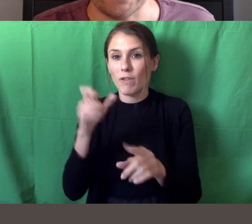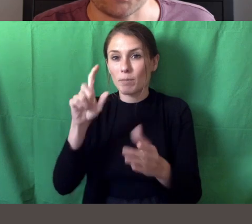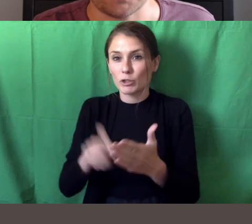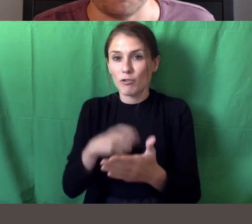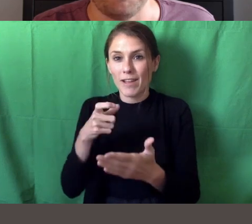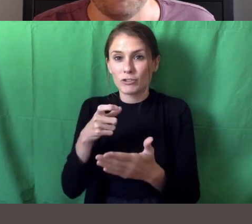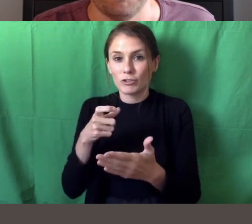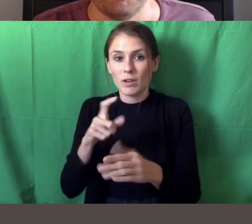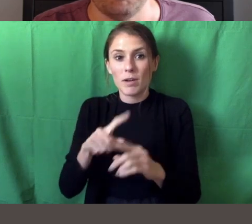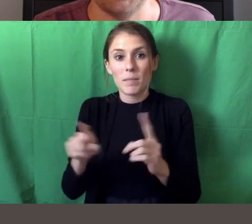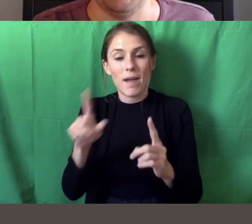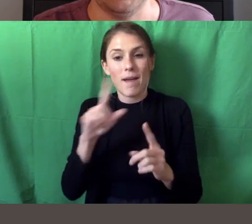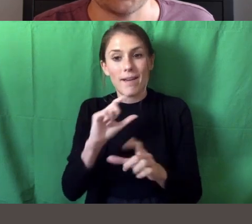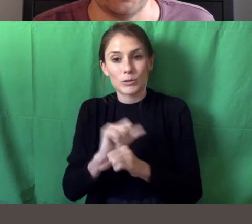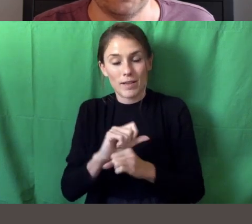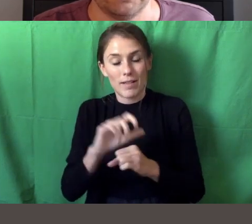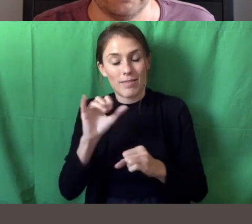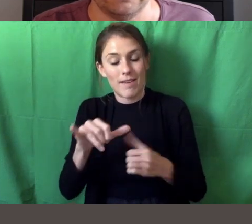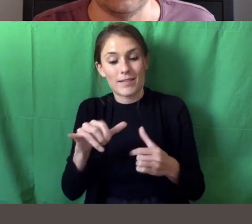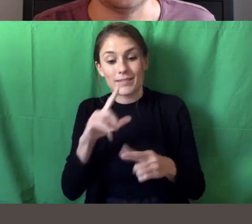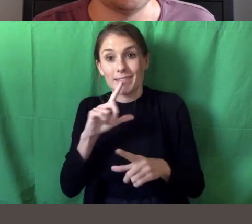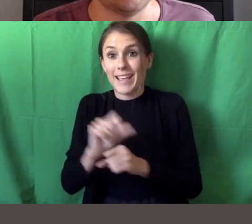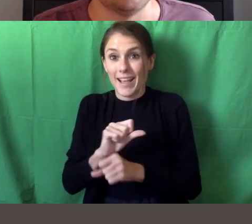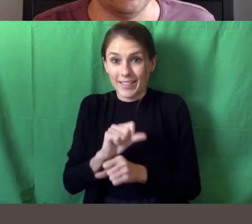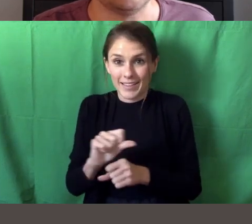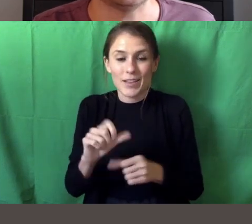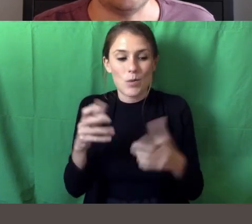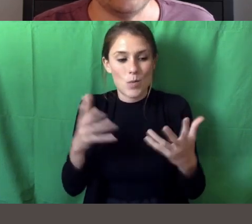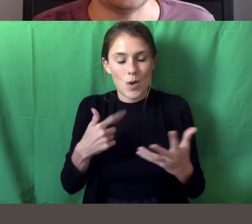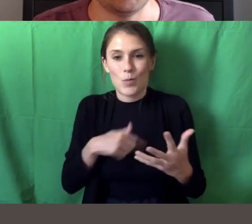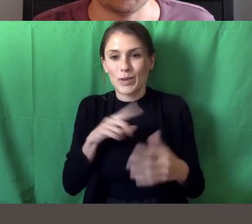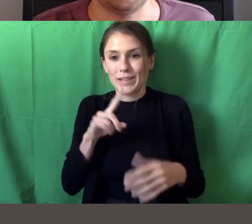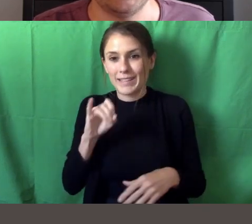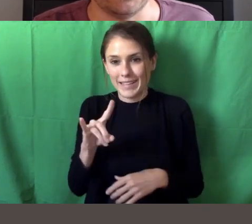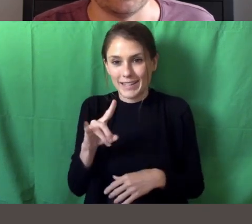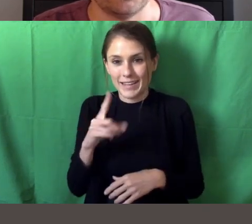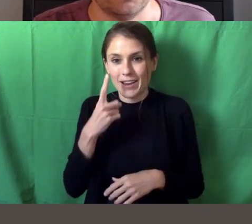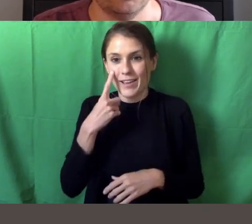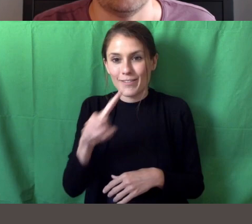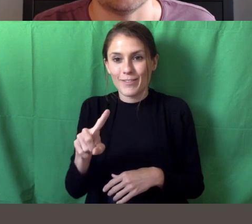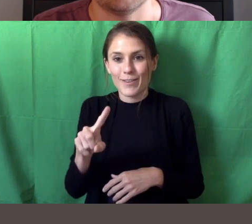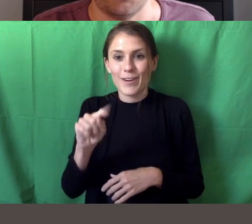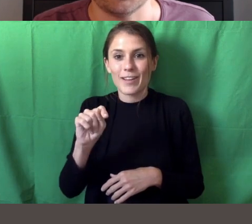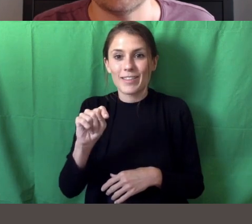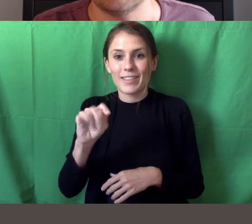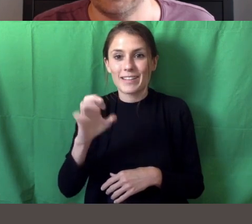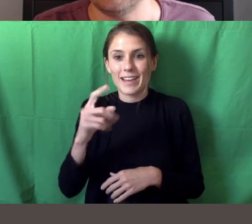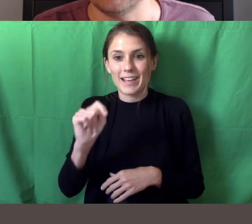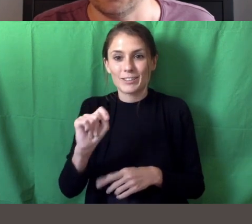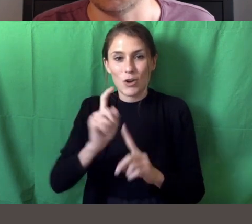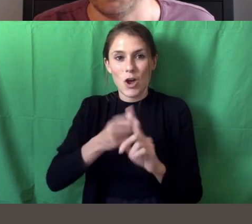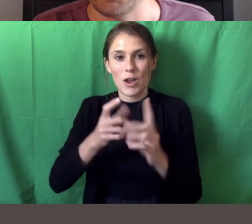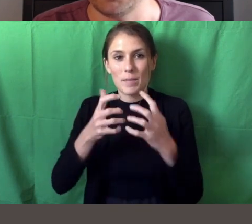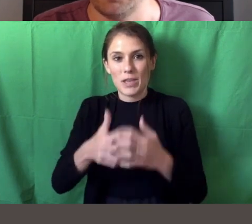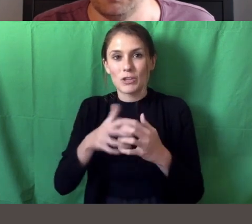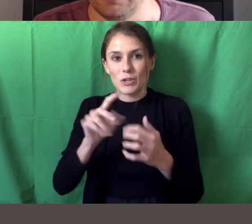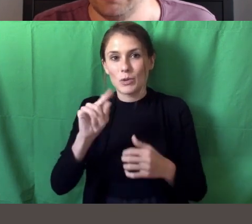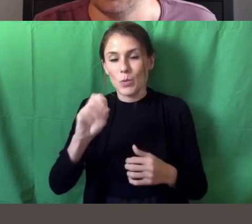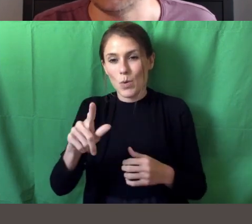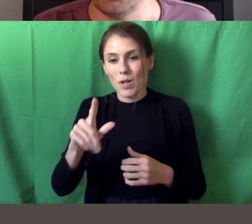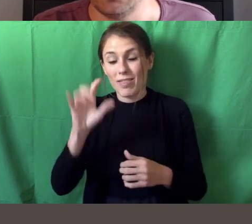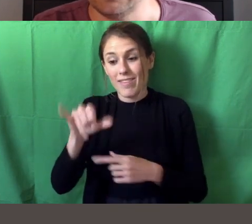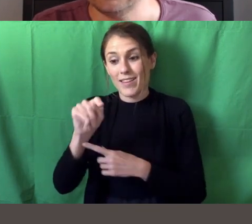to rewrite software from scratch. But actually, that is exactly what we did. For the tox test